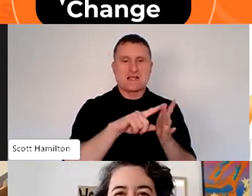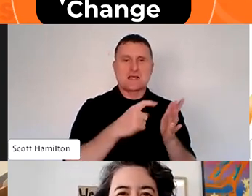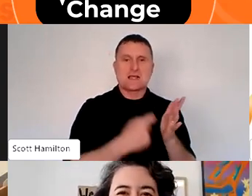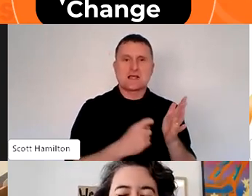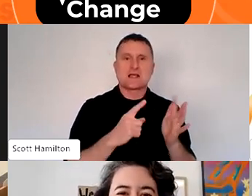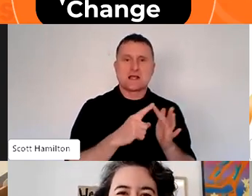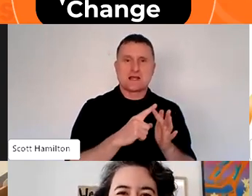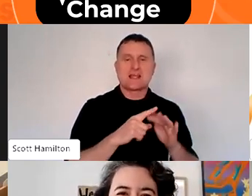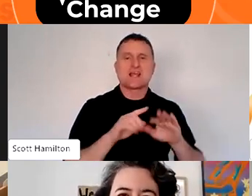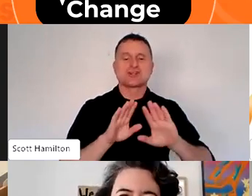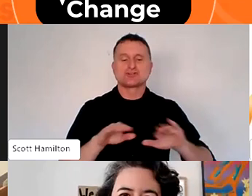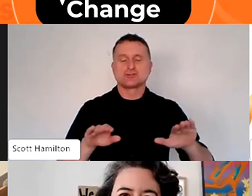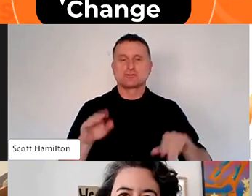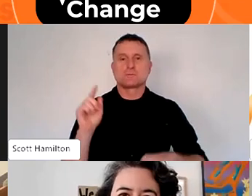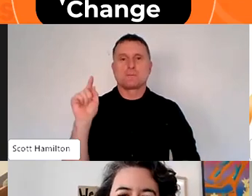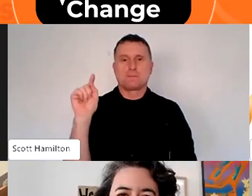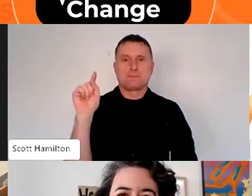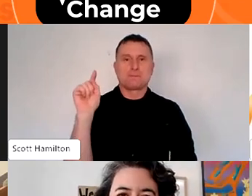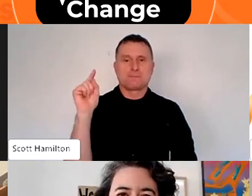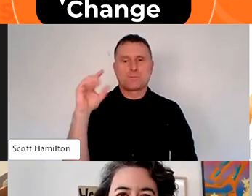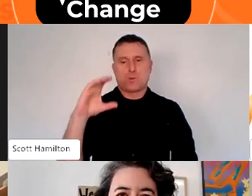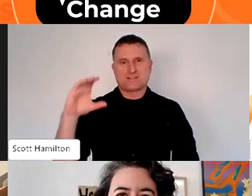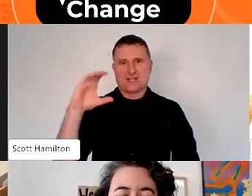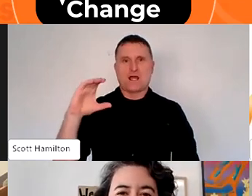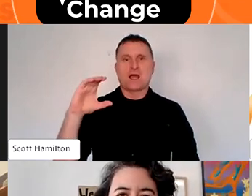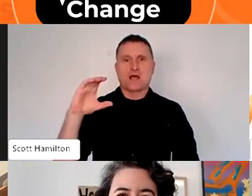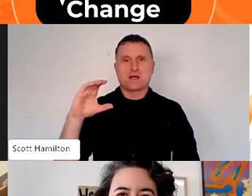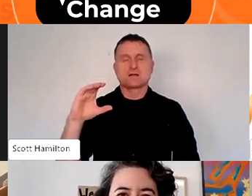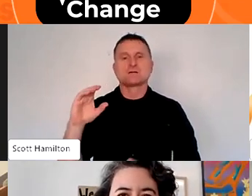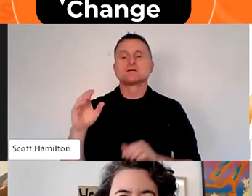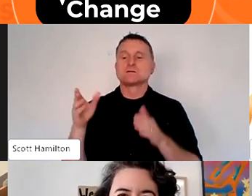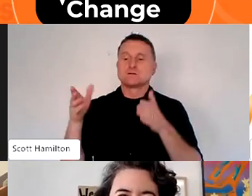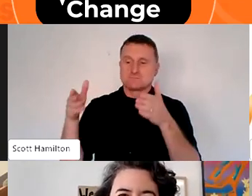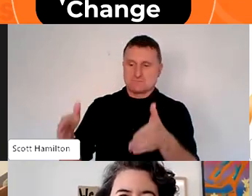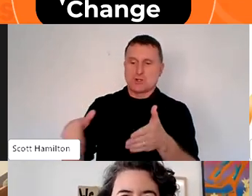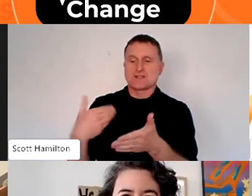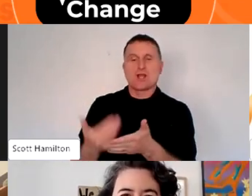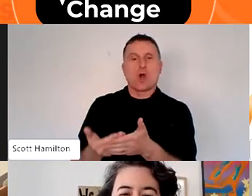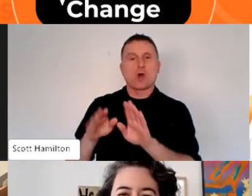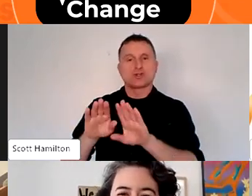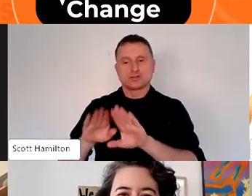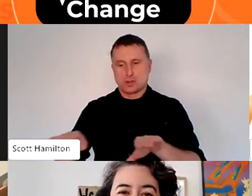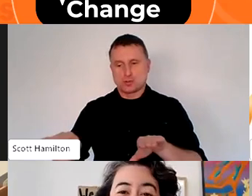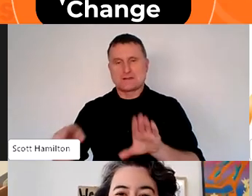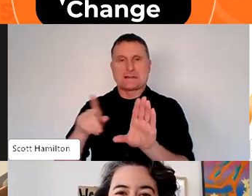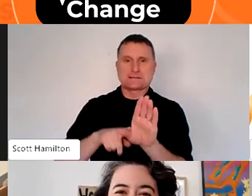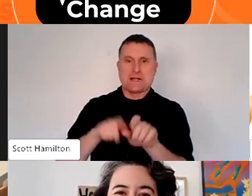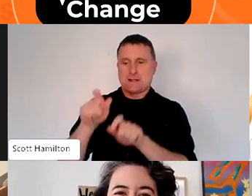kia ora koutou e te whānau i hurinoa i te motu i tēnei ata. Ko Claire Achmad tōku ingoa, ko ahau Te Kaikōmihana Matua mō ngā tamariki. I'm Claire, I'm the Chief Children's Commissioner leading Mana Mokopuna Children and Young People's Commission, and it's great to have the chance